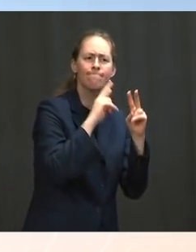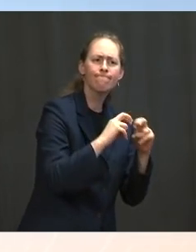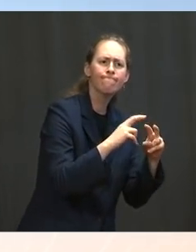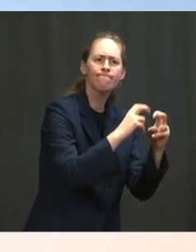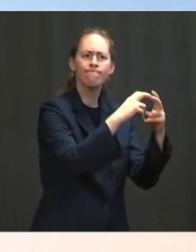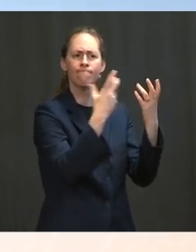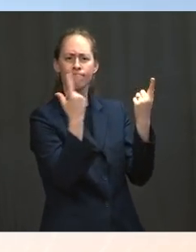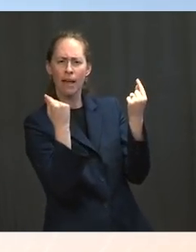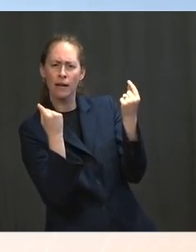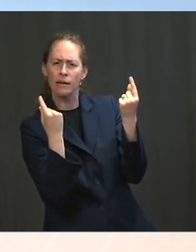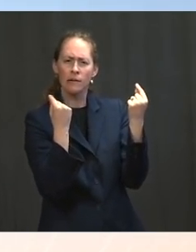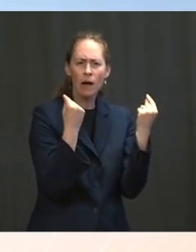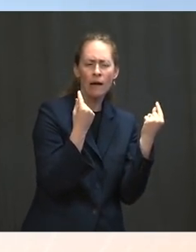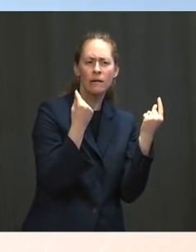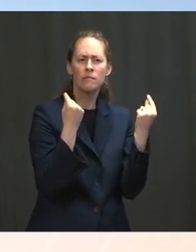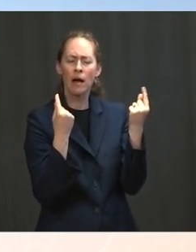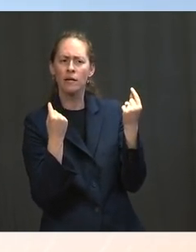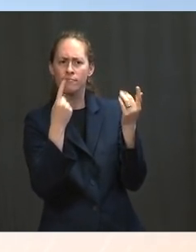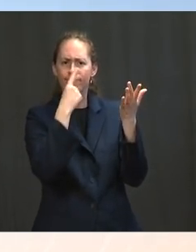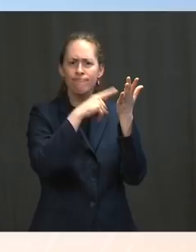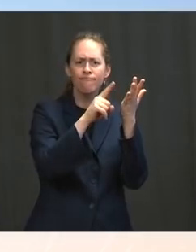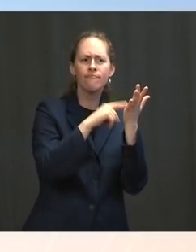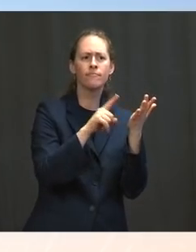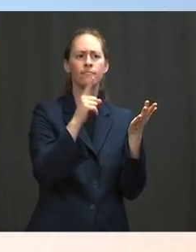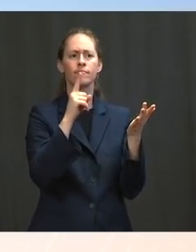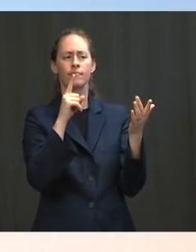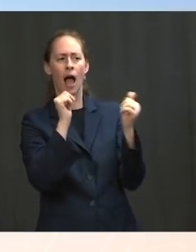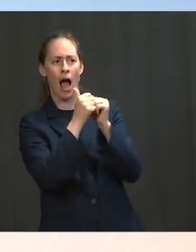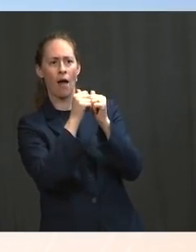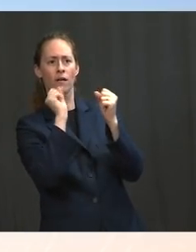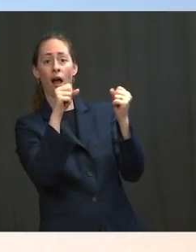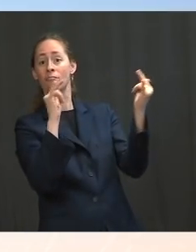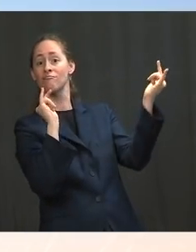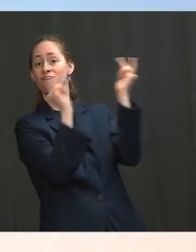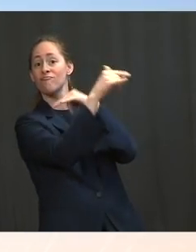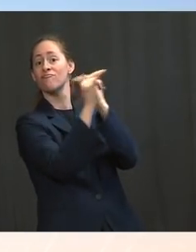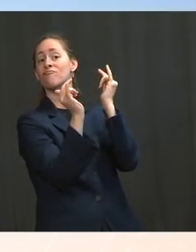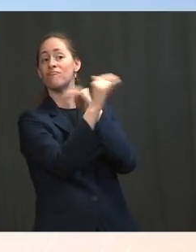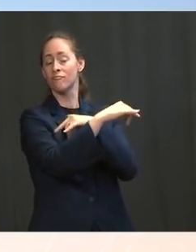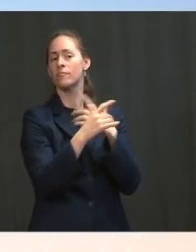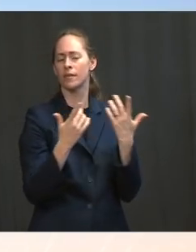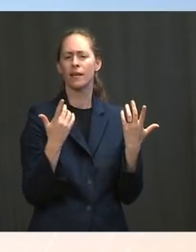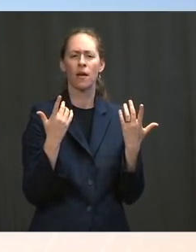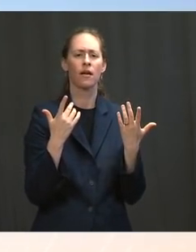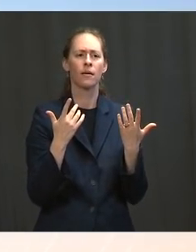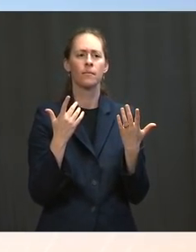in order to reopen travel. And we know that, in many cases, families are separated.